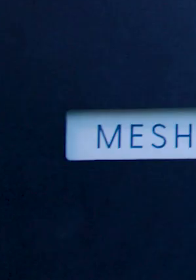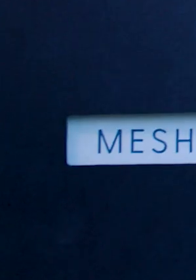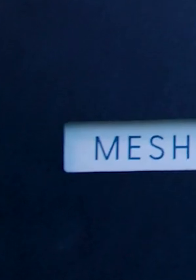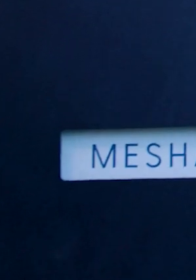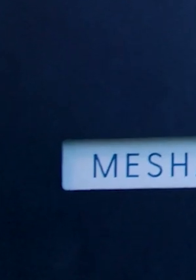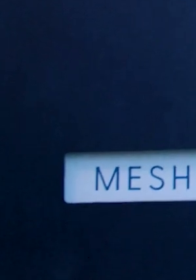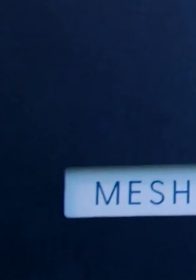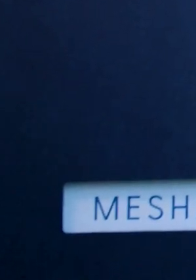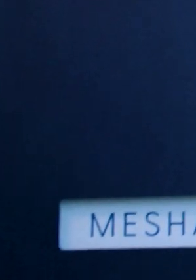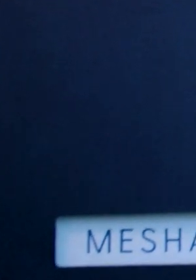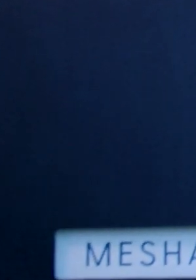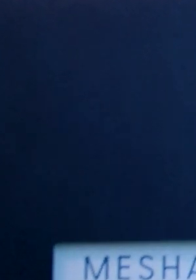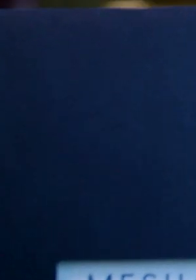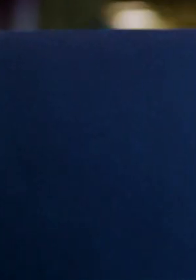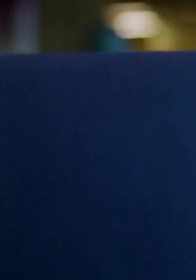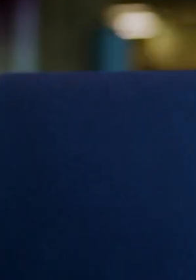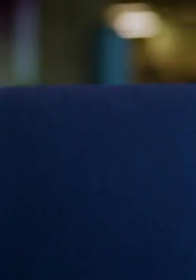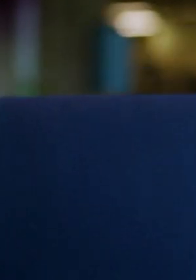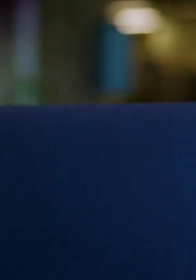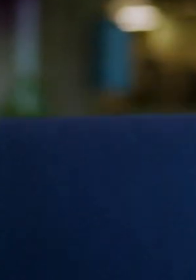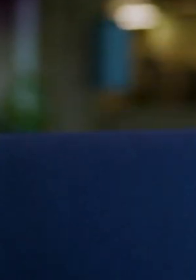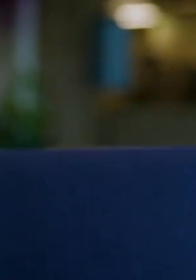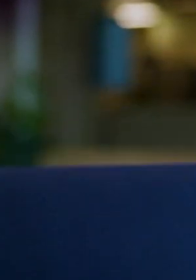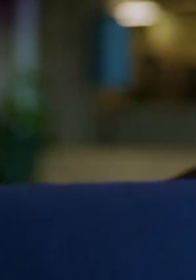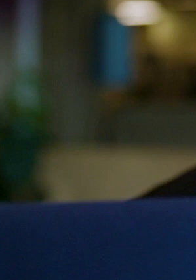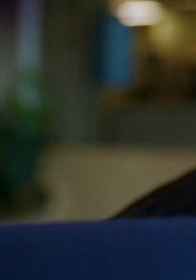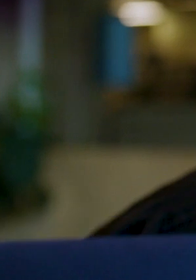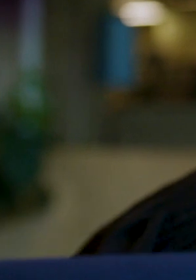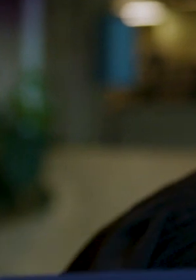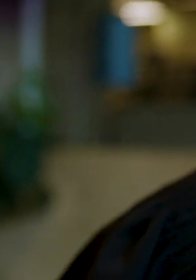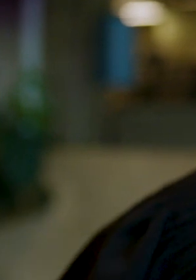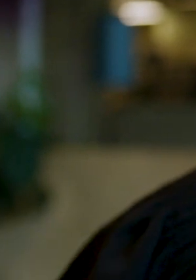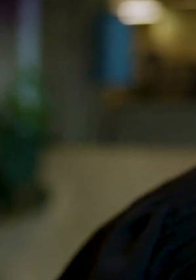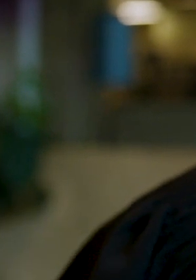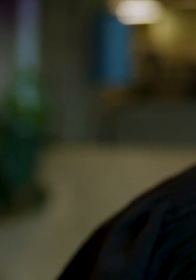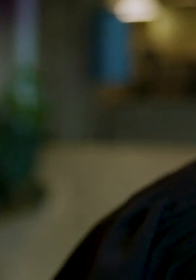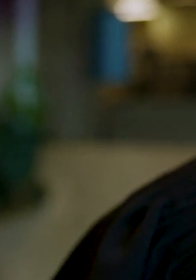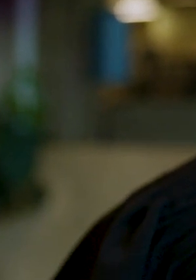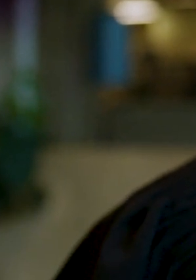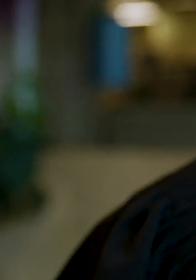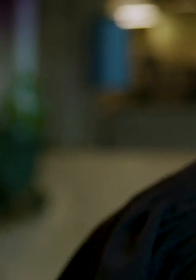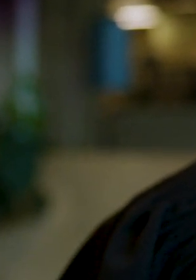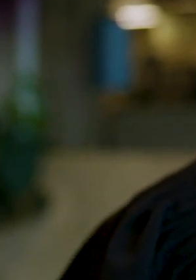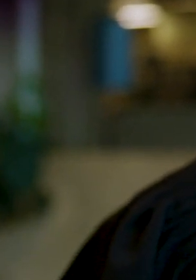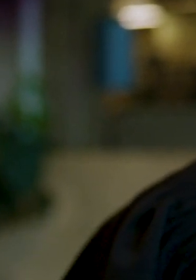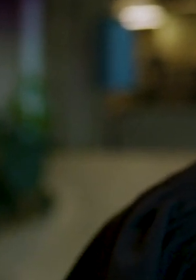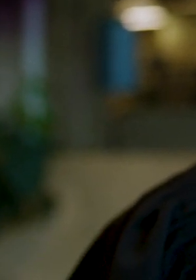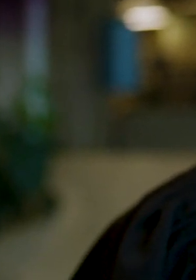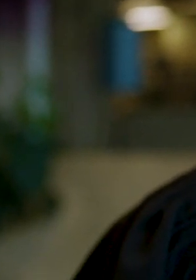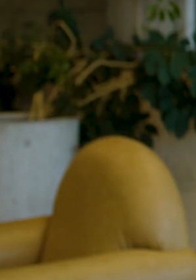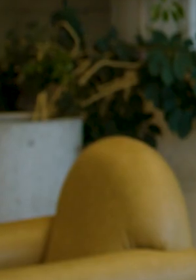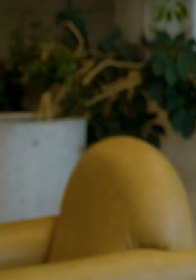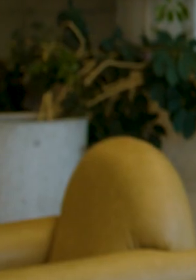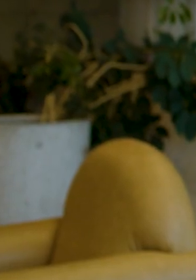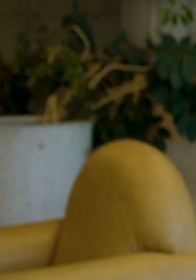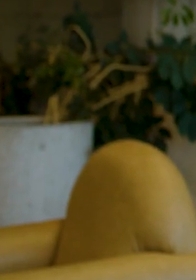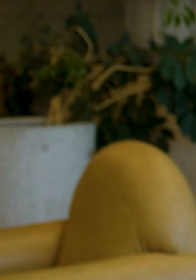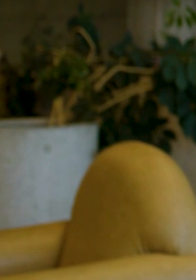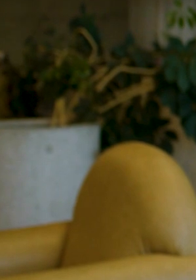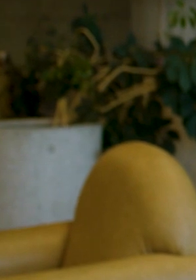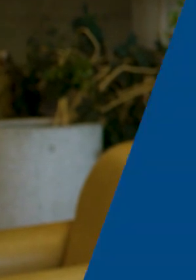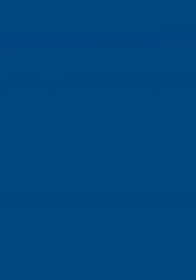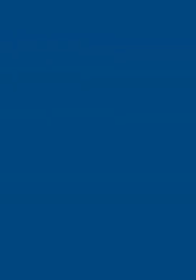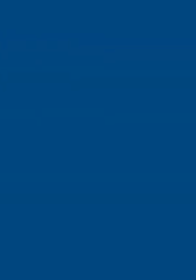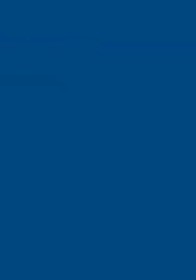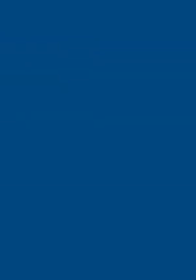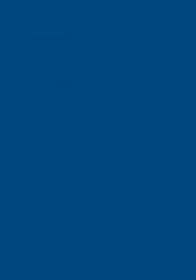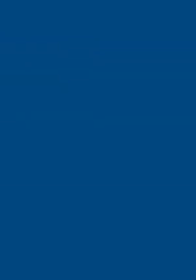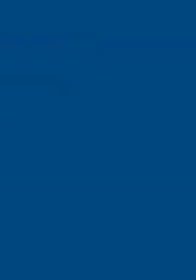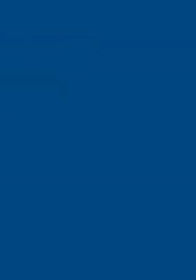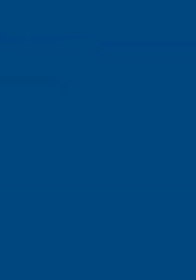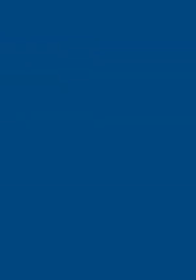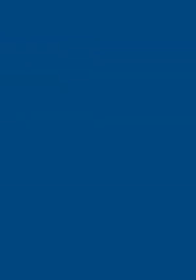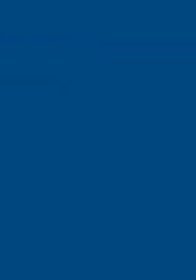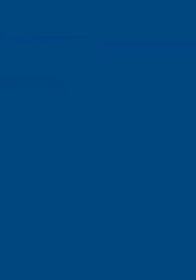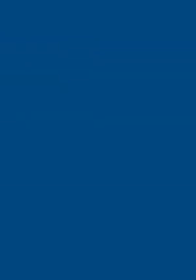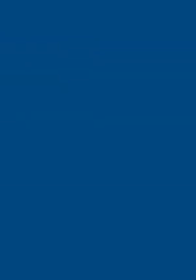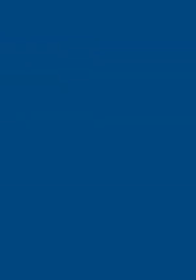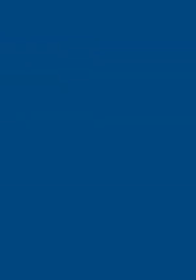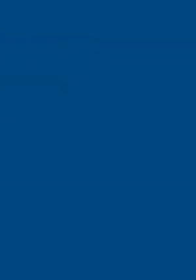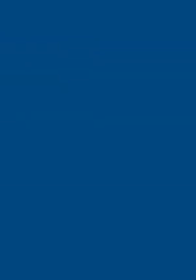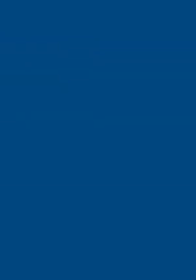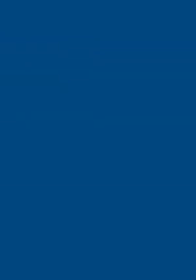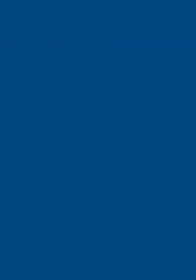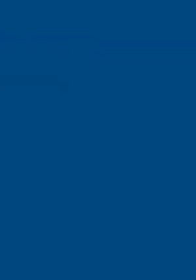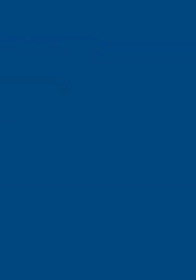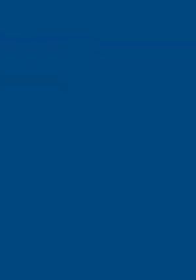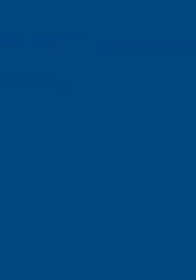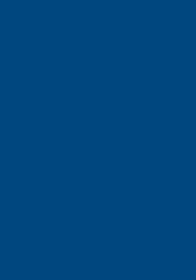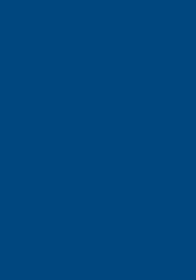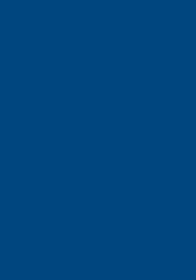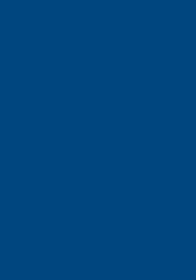Energetic, motivational music